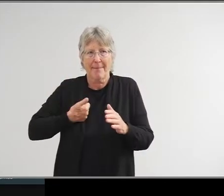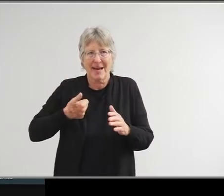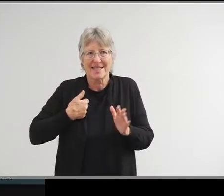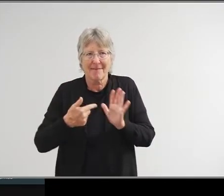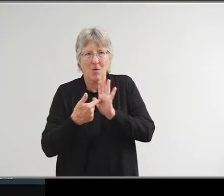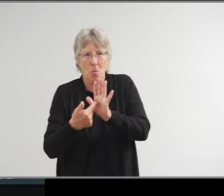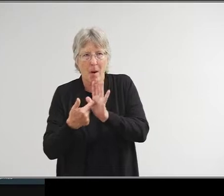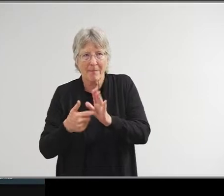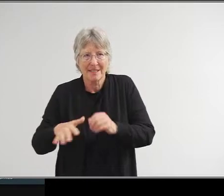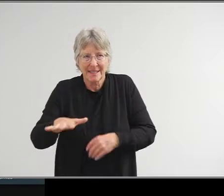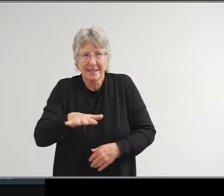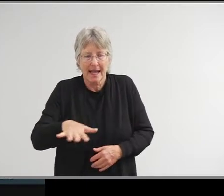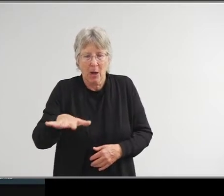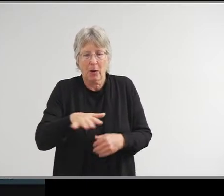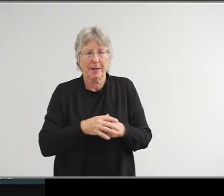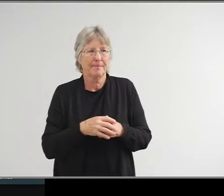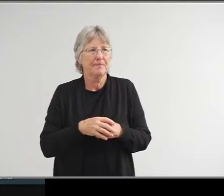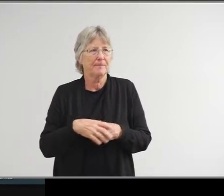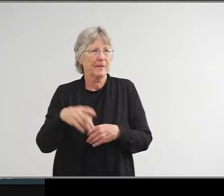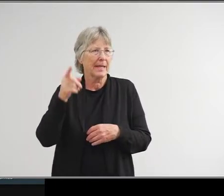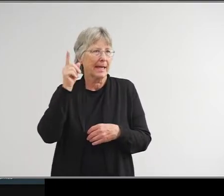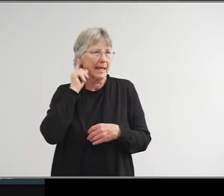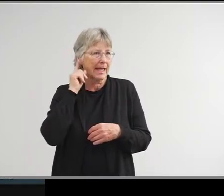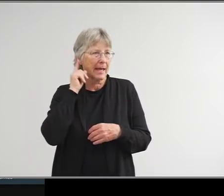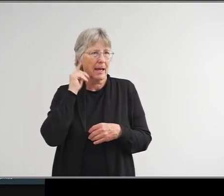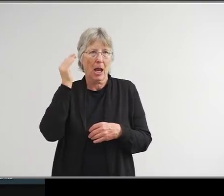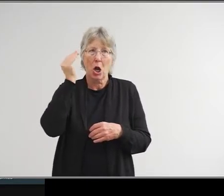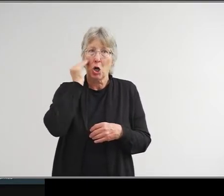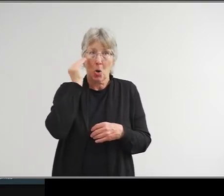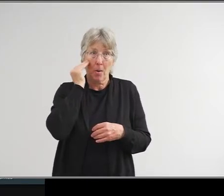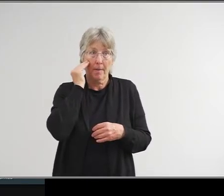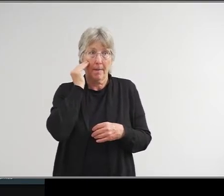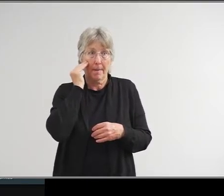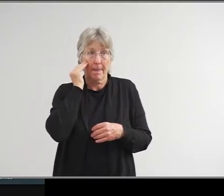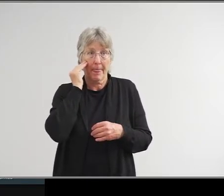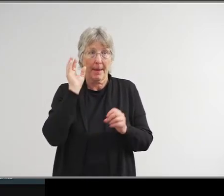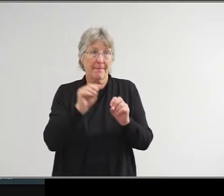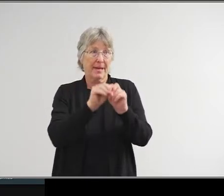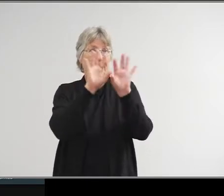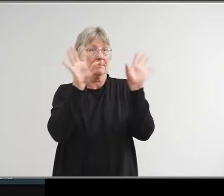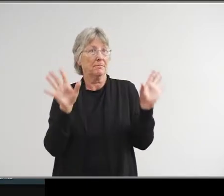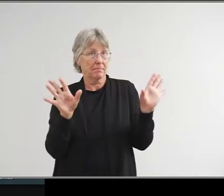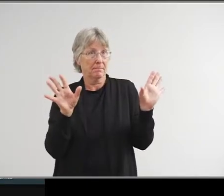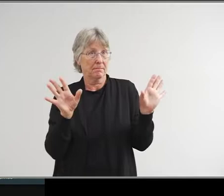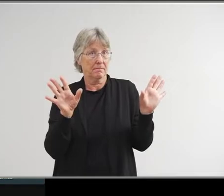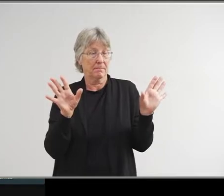And so, when we hear about and know about, because of our transparency that we've had new cases